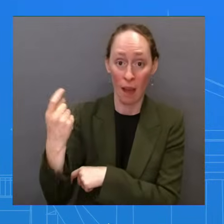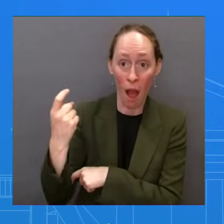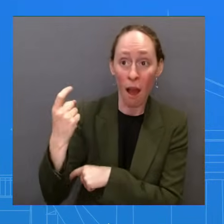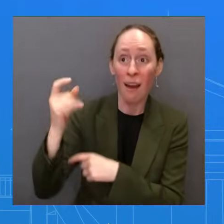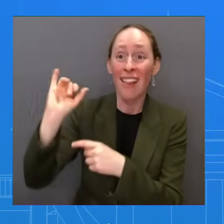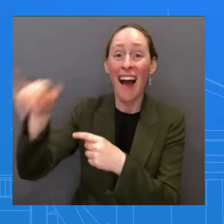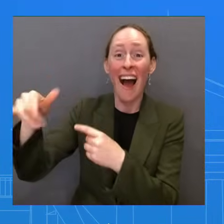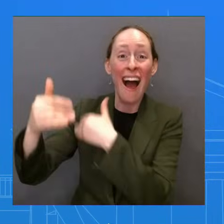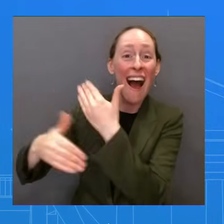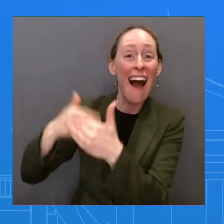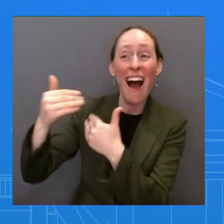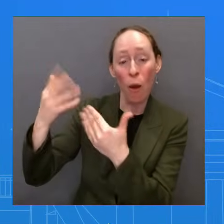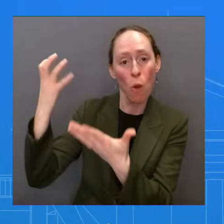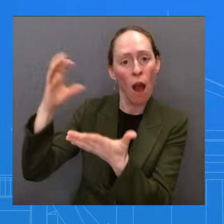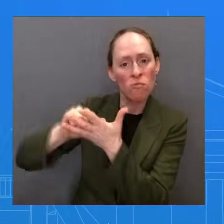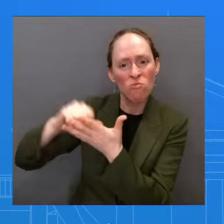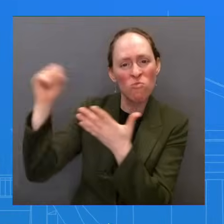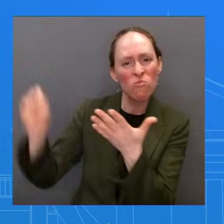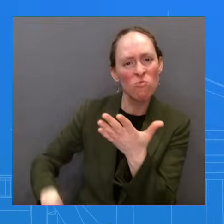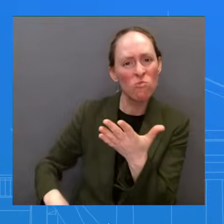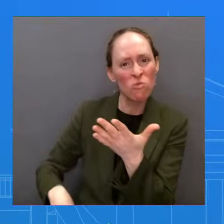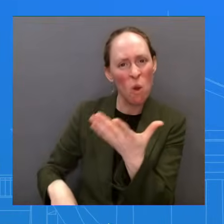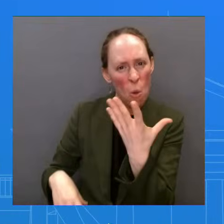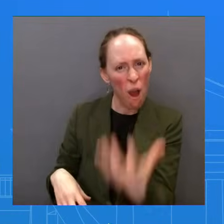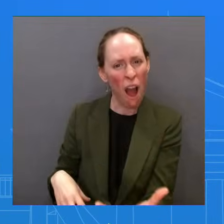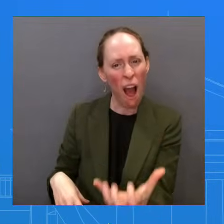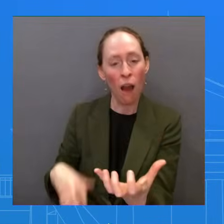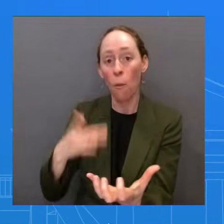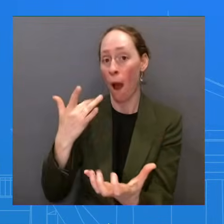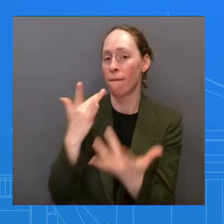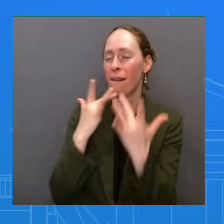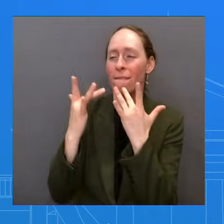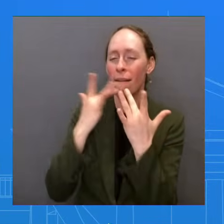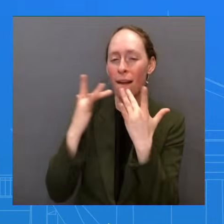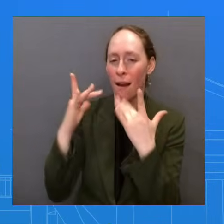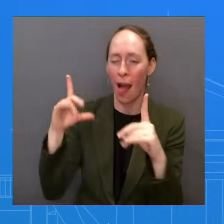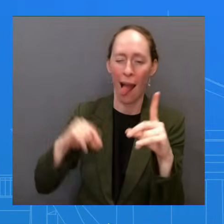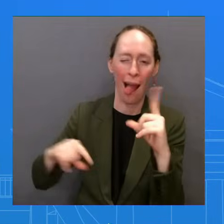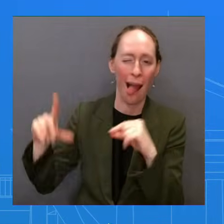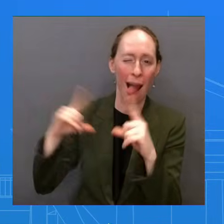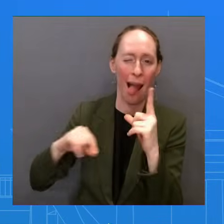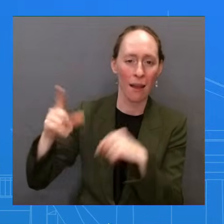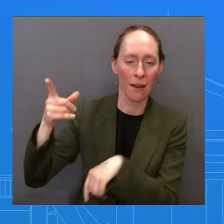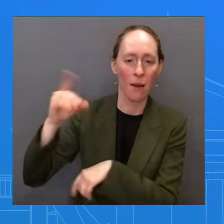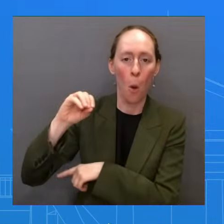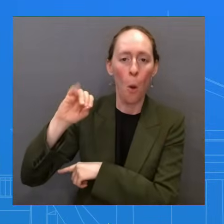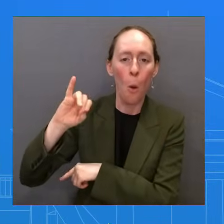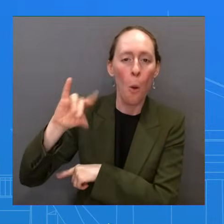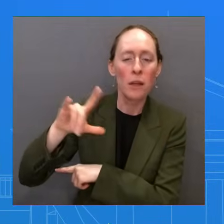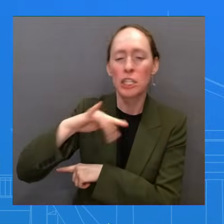Their Default in America Act would be a boon for big oil, preserving $31 billion in subsidies